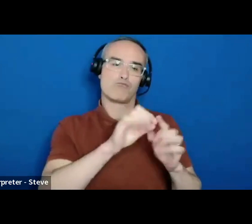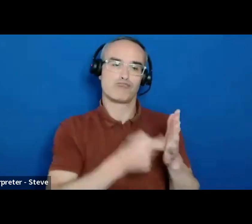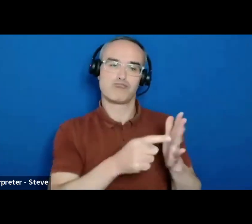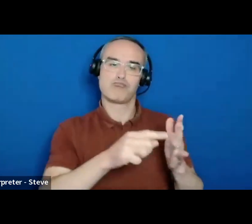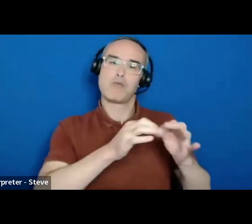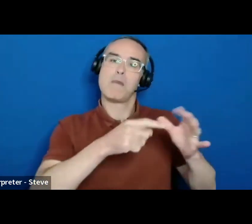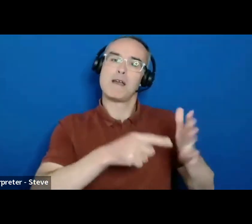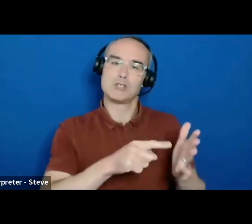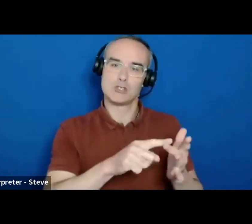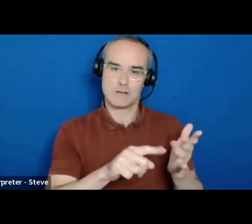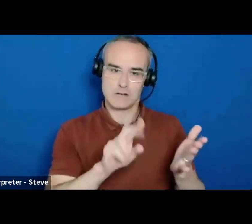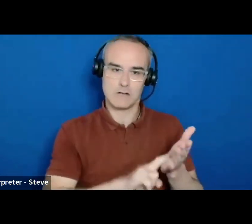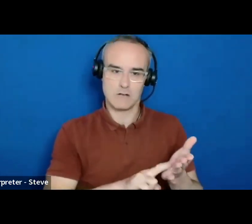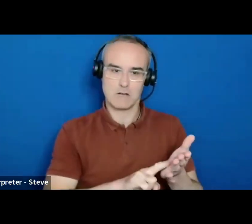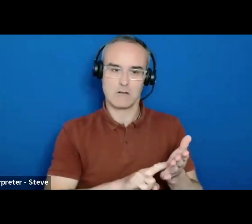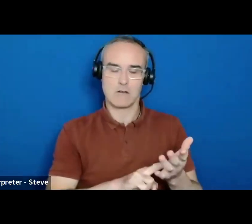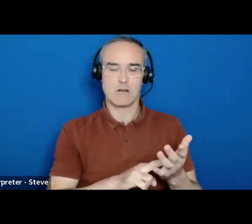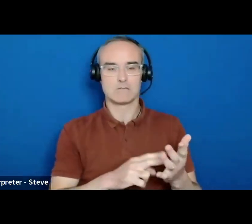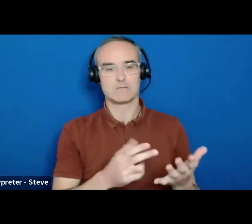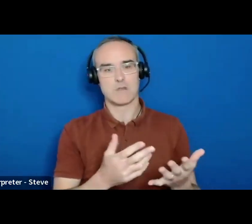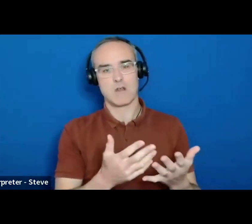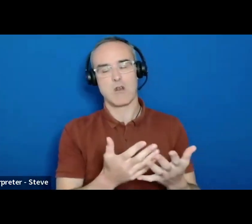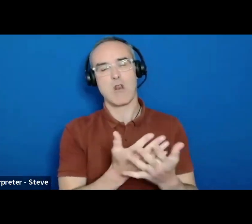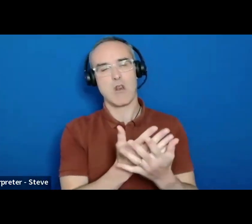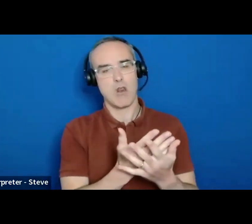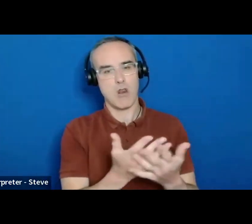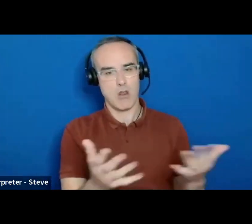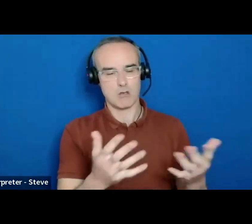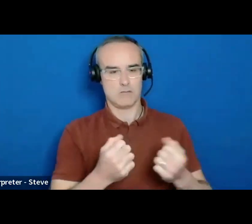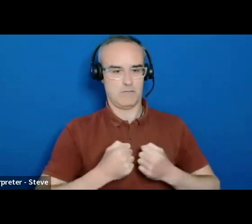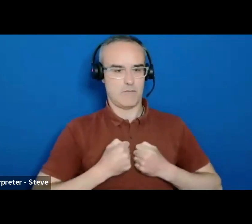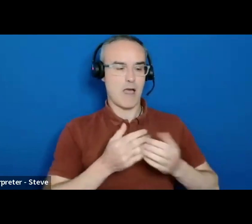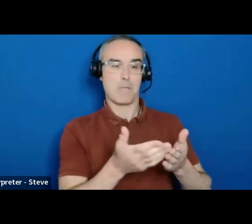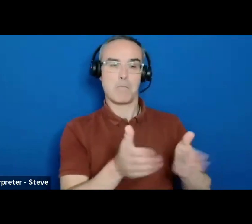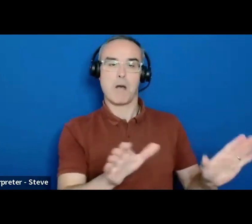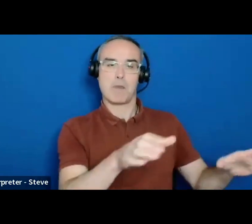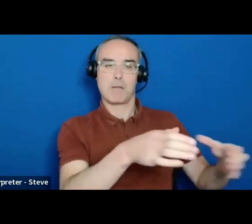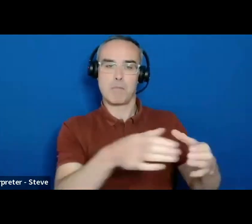length bodies, or public bodies as they're also known relate to those organizations.